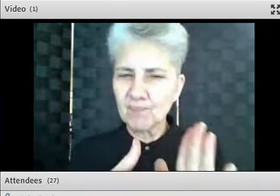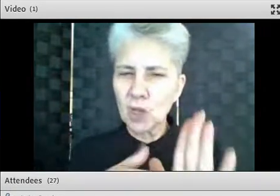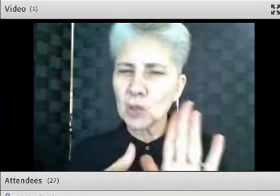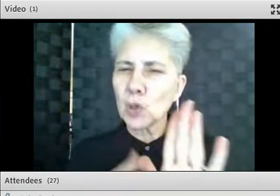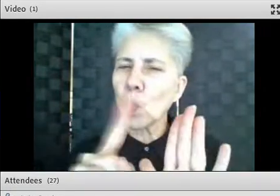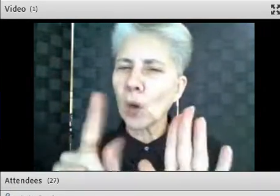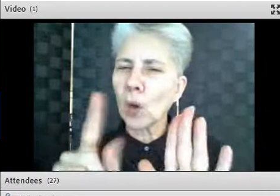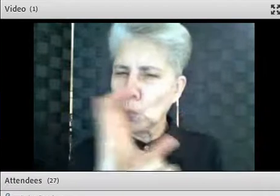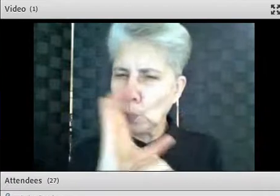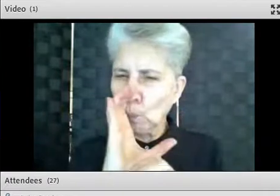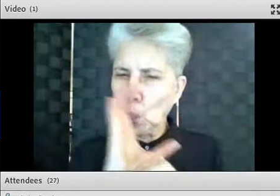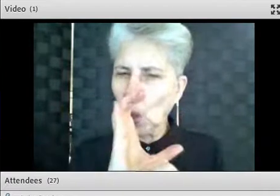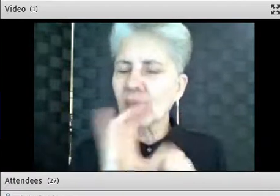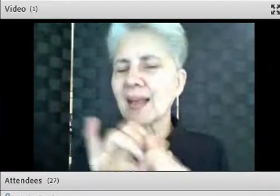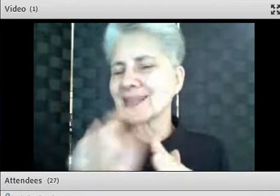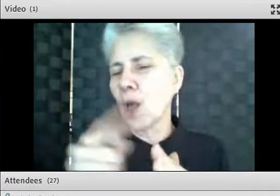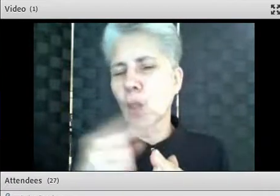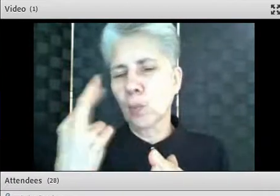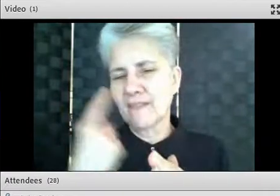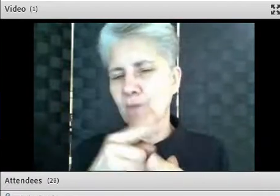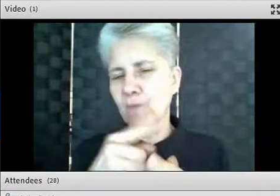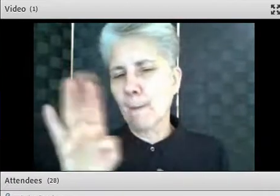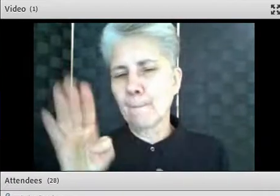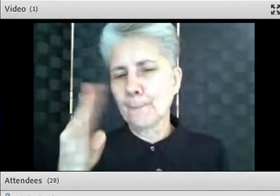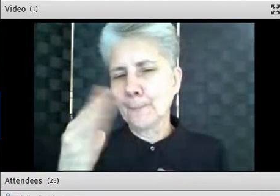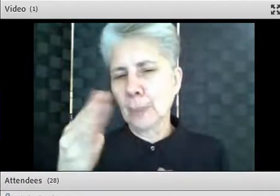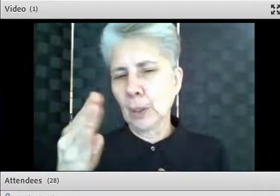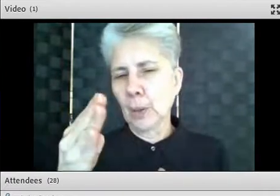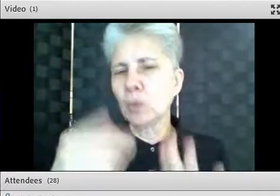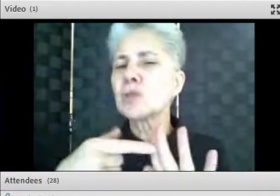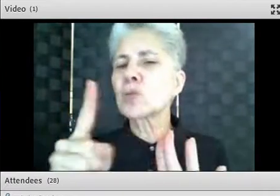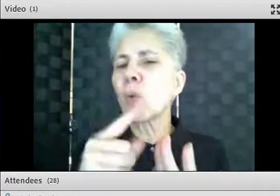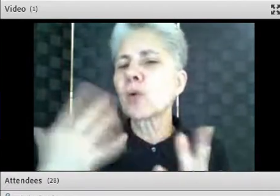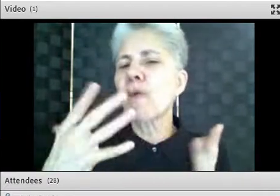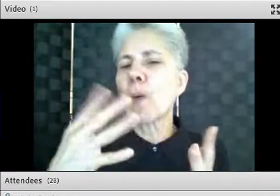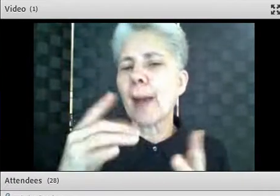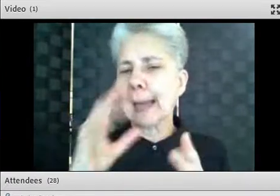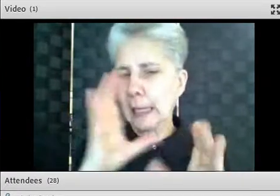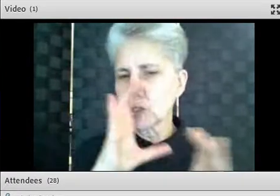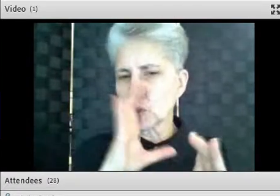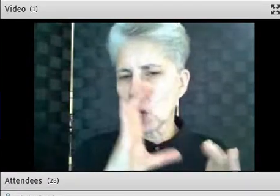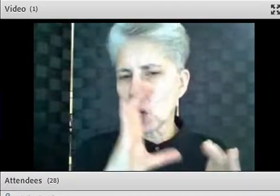and that's really the only reason for it. It just kind of highlights where you've searched,